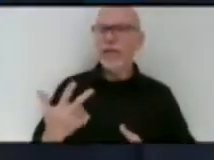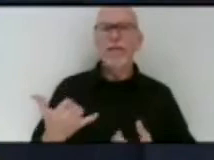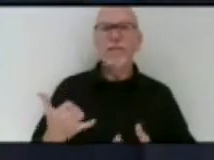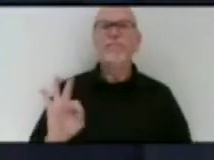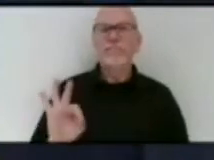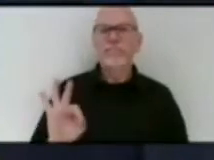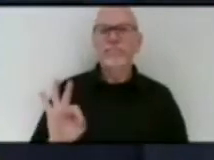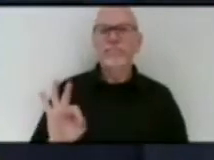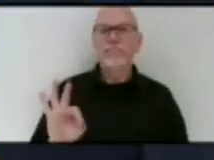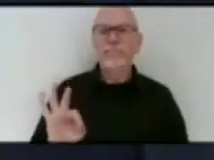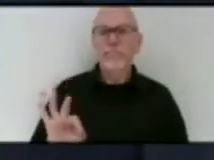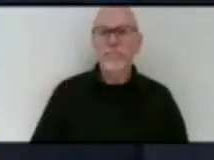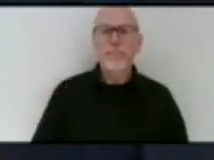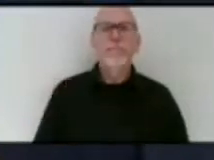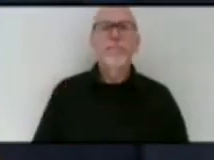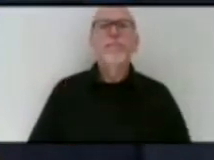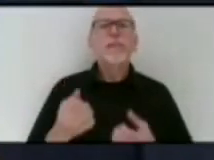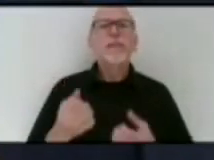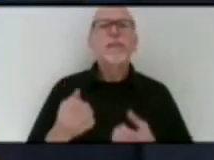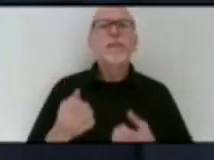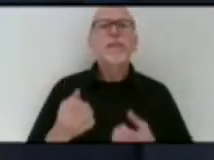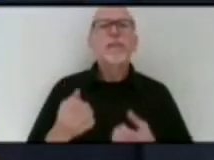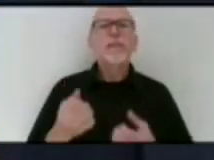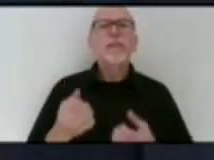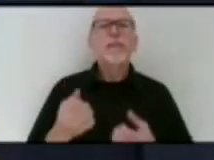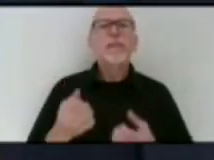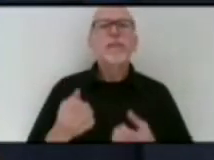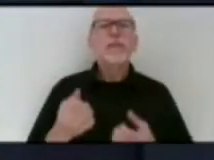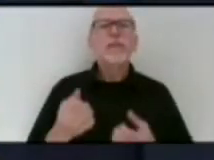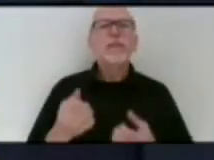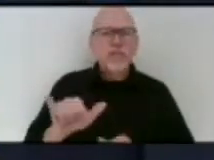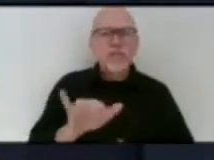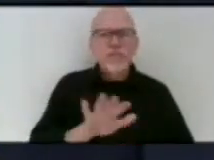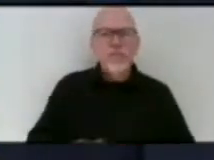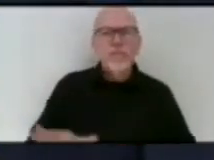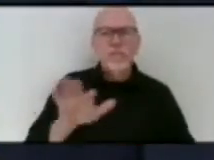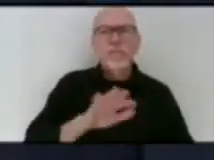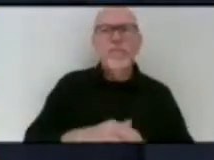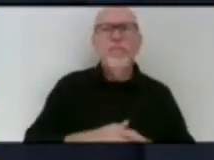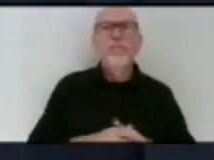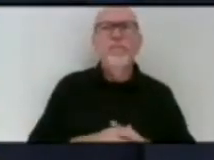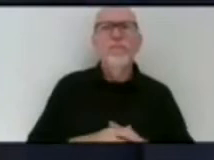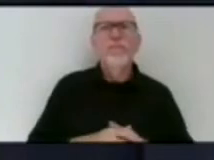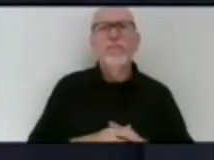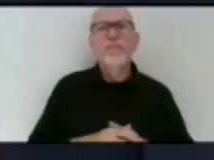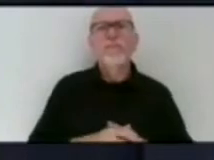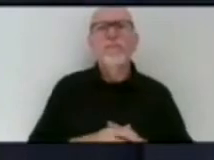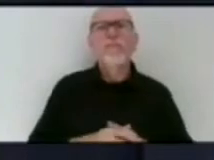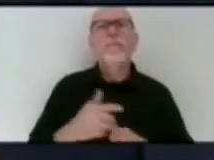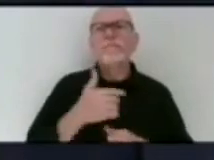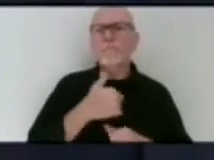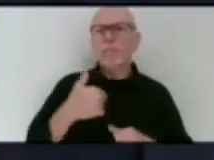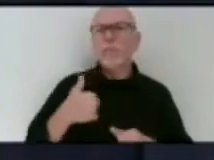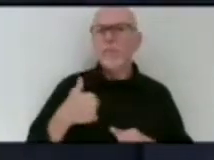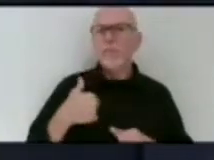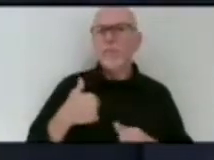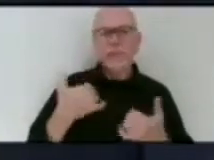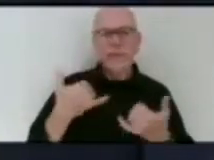Like many states across the country, we're in the midst of a second surge.